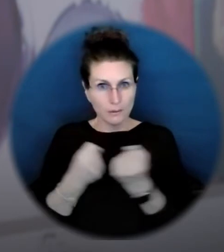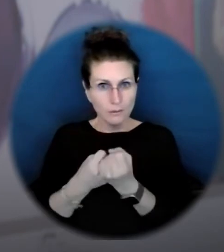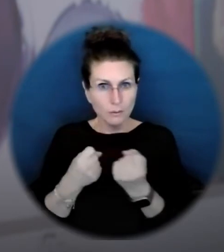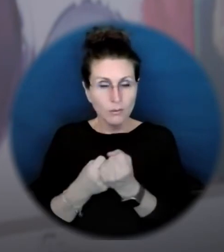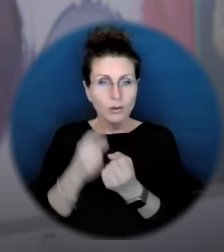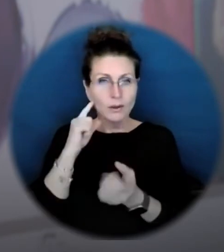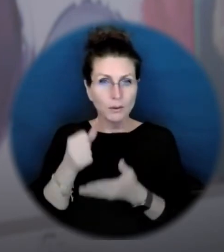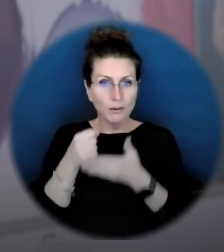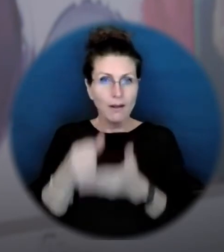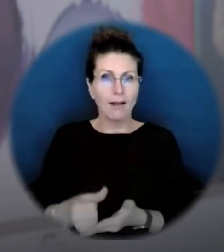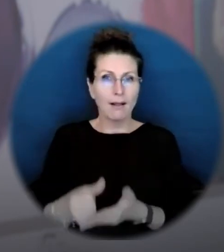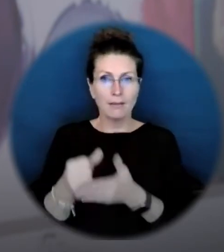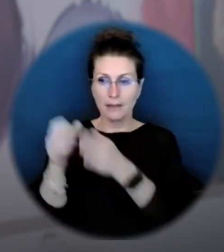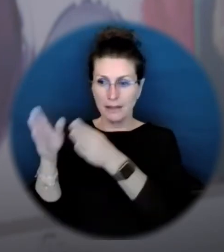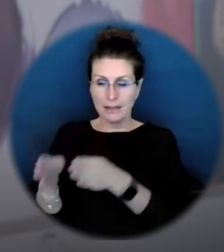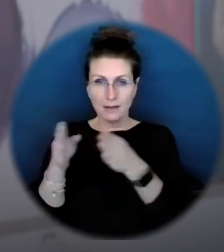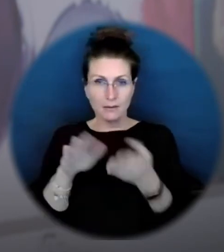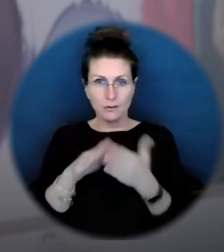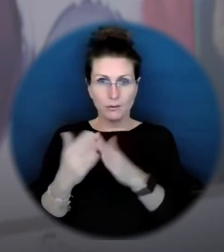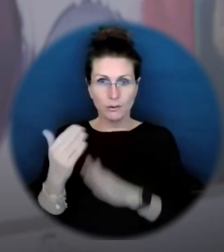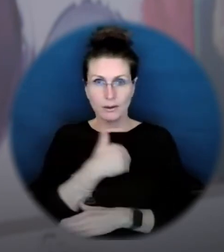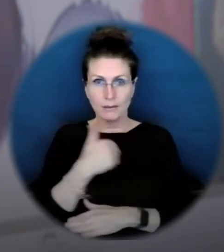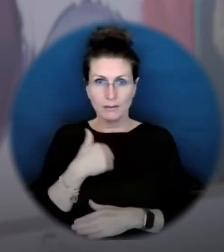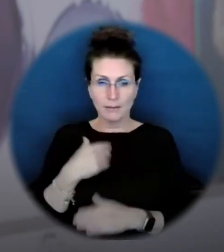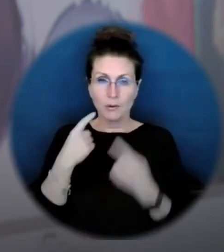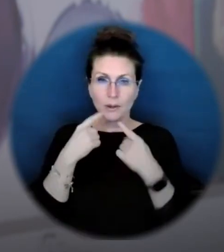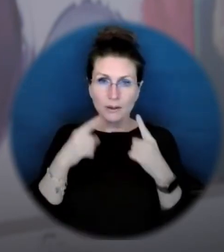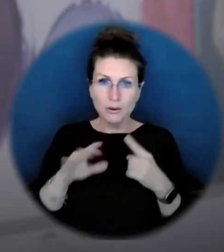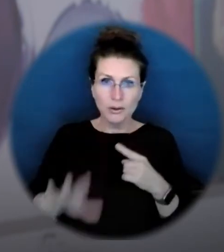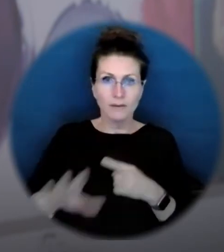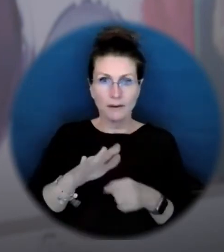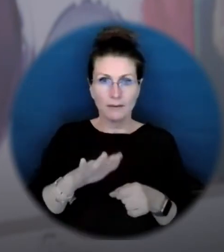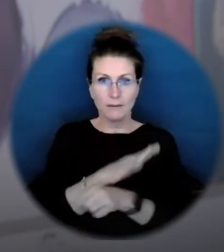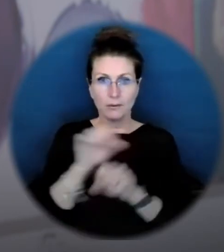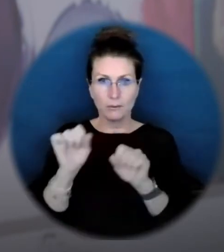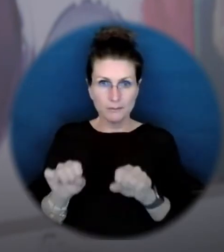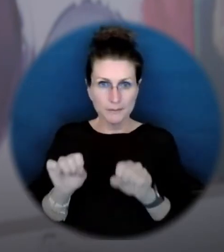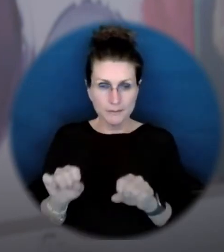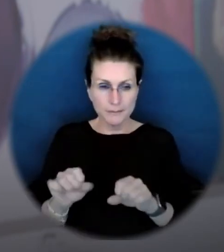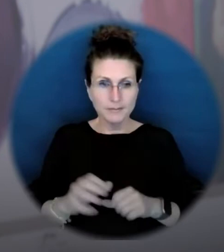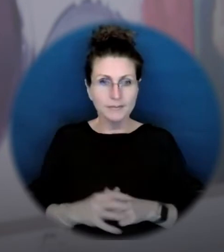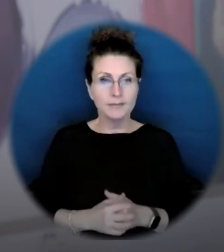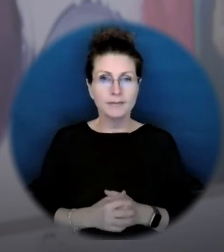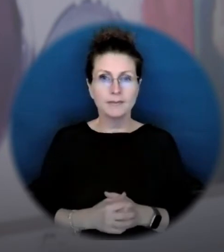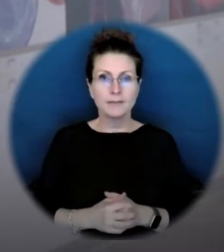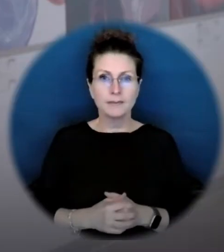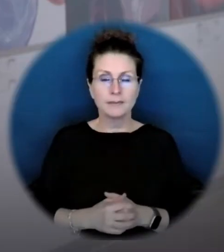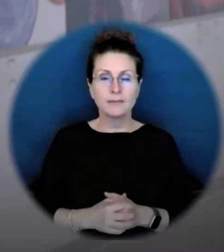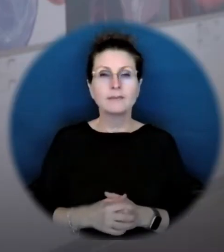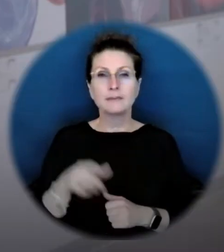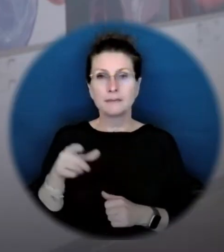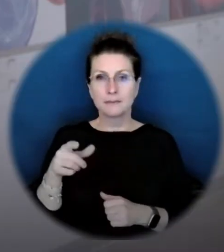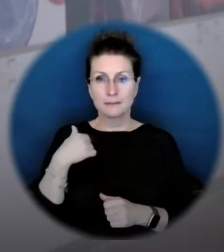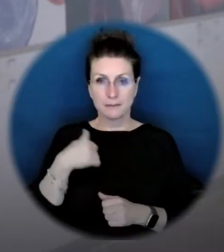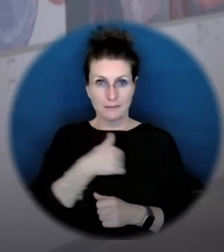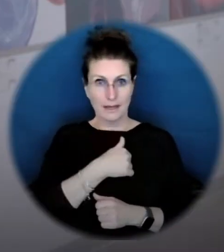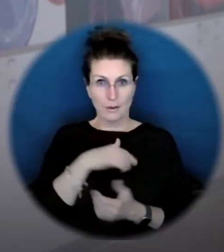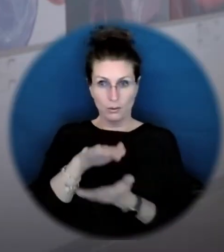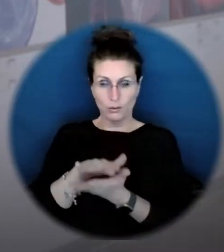that help individual community members reach their full potential. Lassonde will continue to be a place